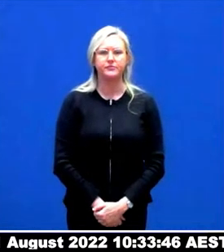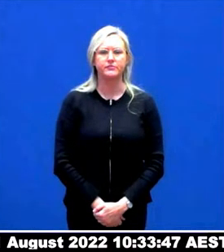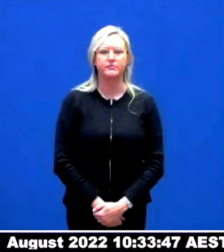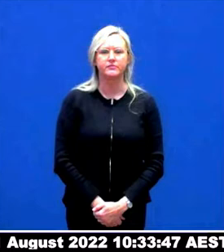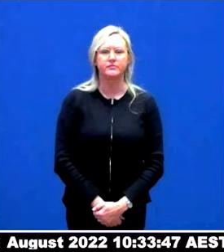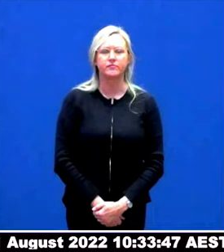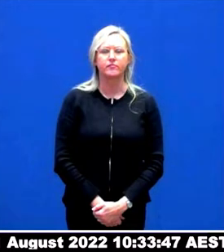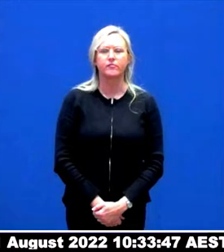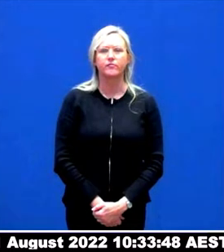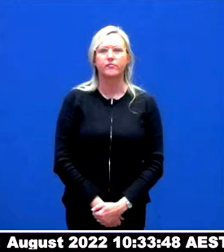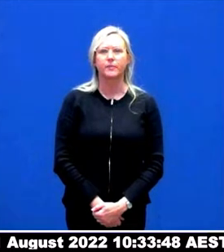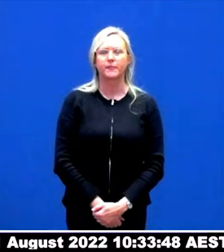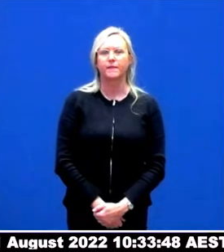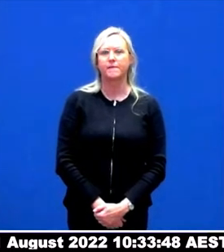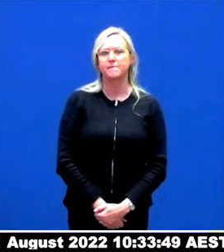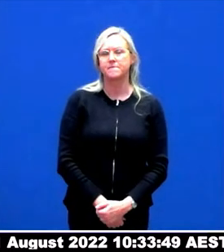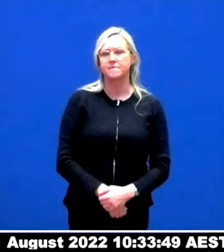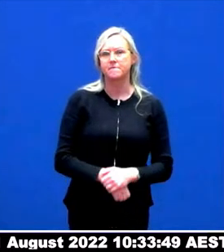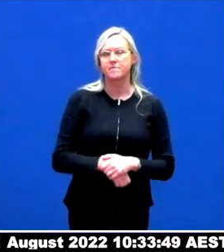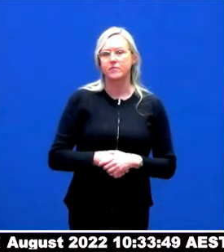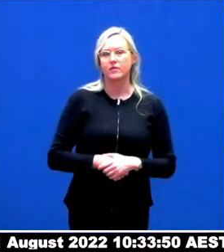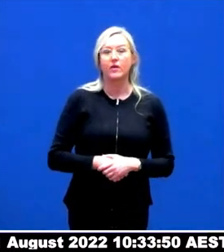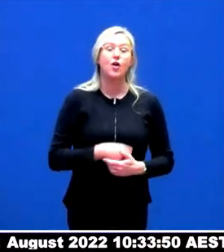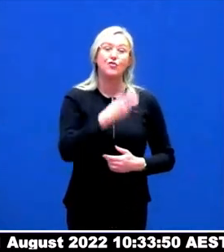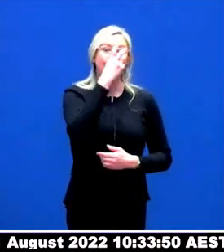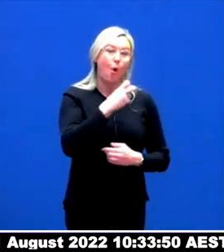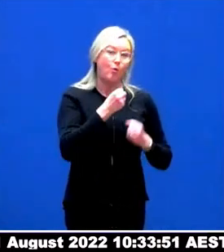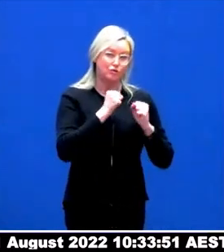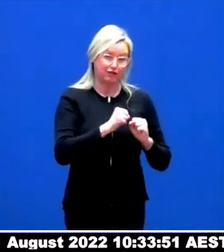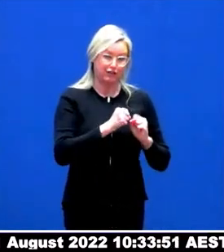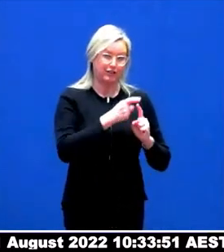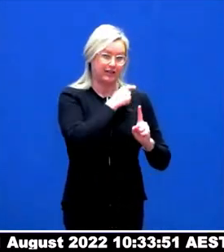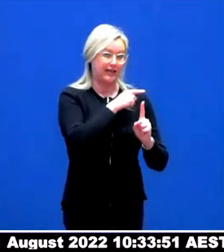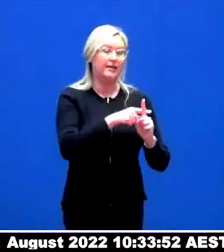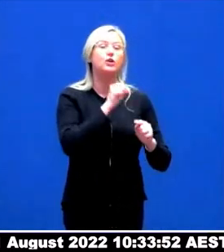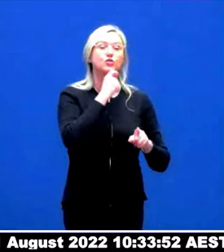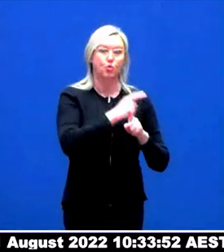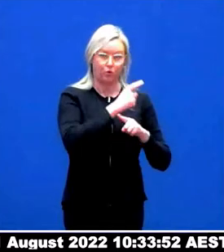Because they've - I'll ask you this: because the former Strategy does refer to homelessness and people at risk of homelessness.